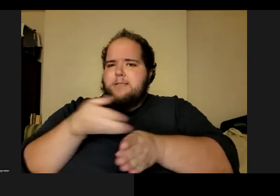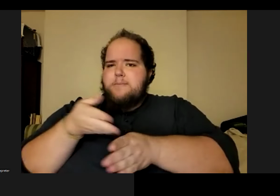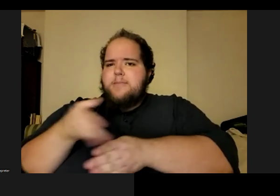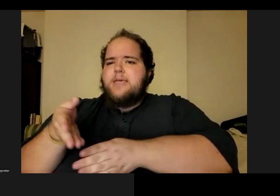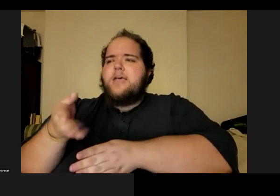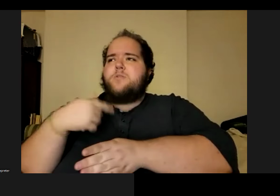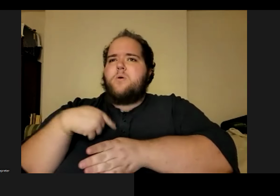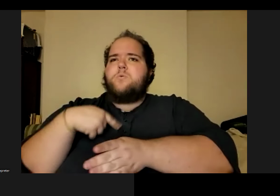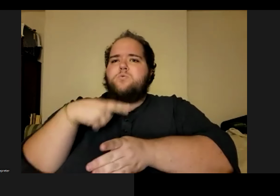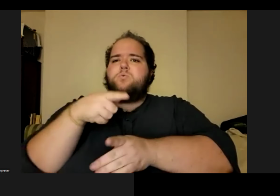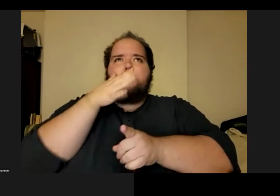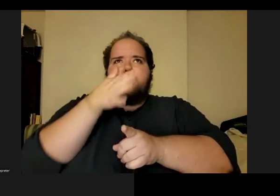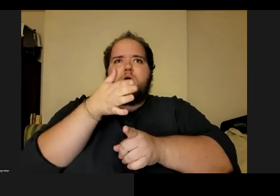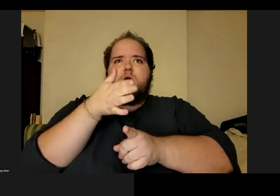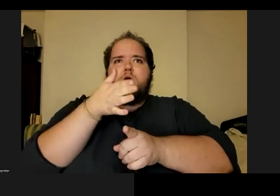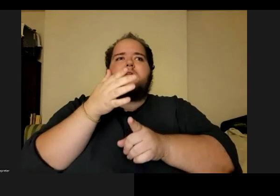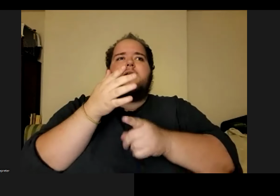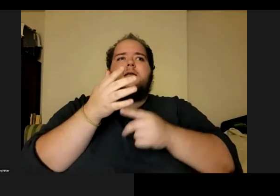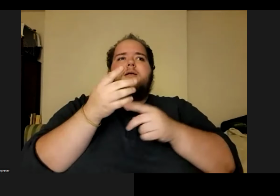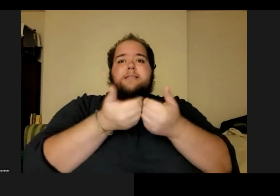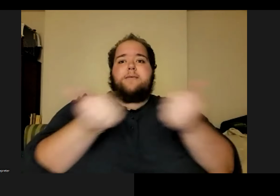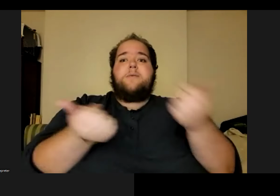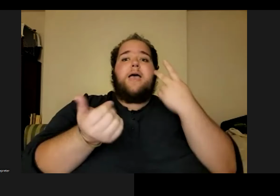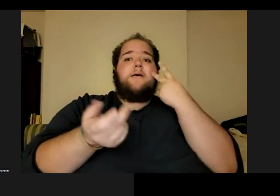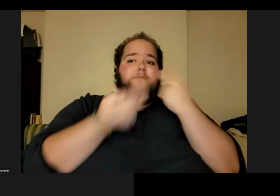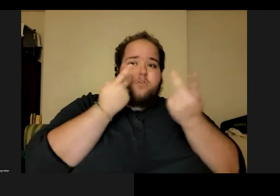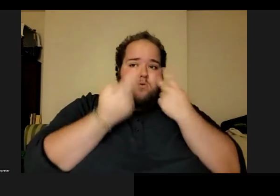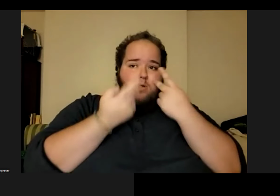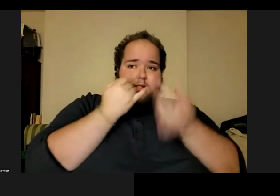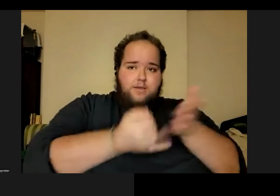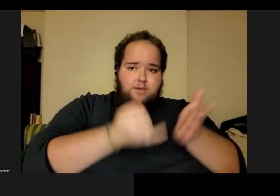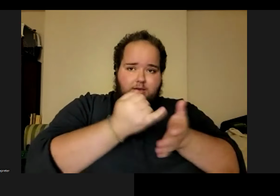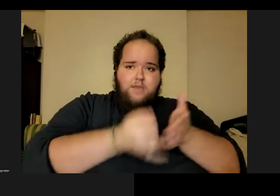CV for visual So that includes like anything like